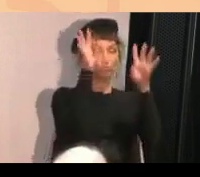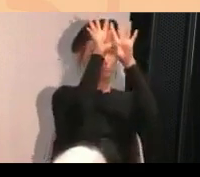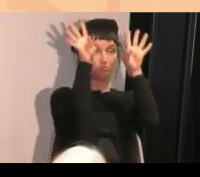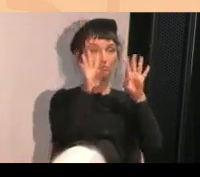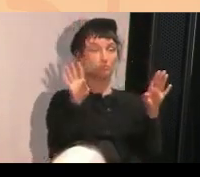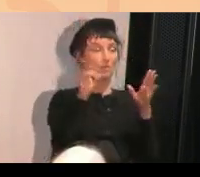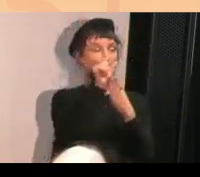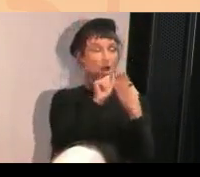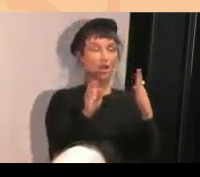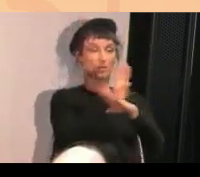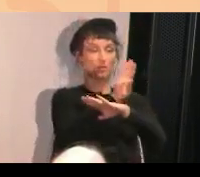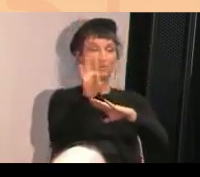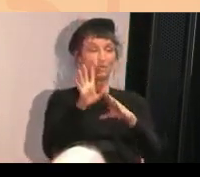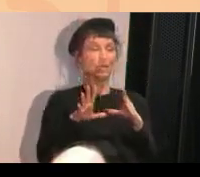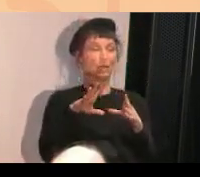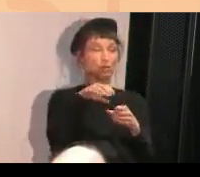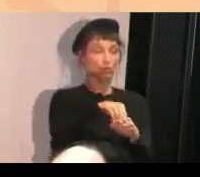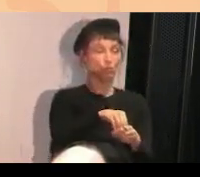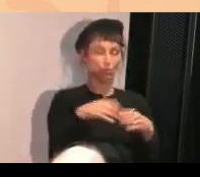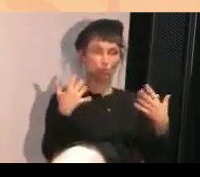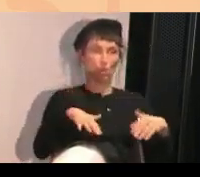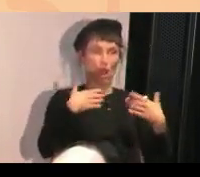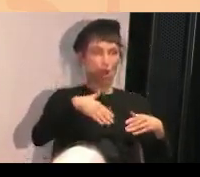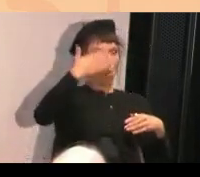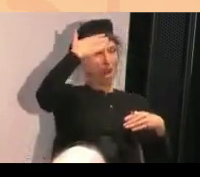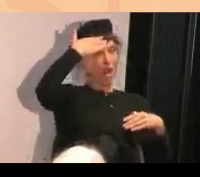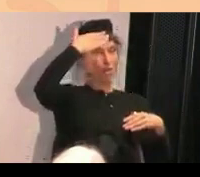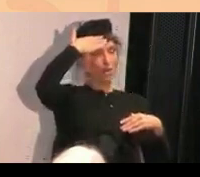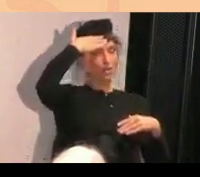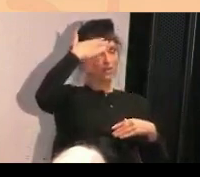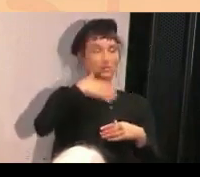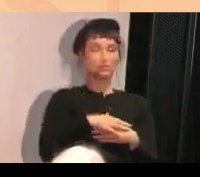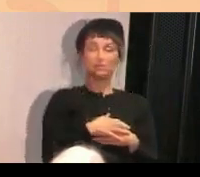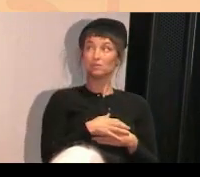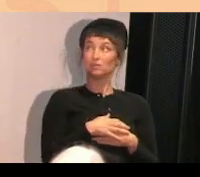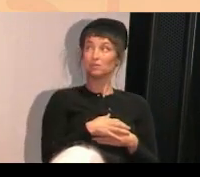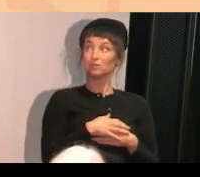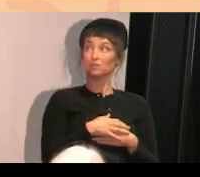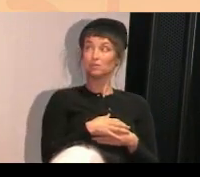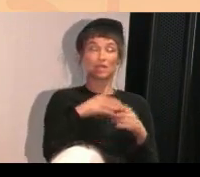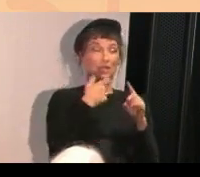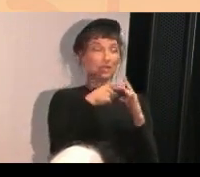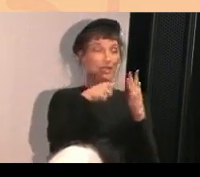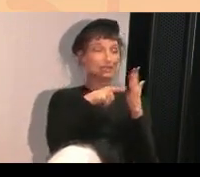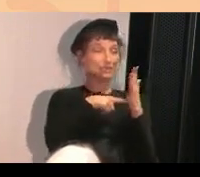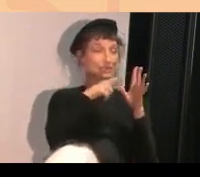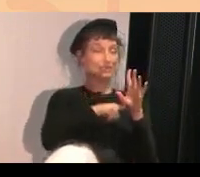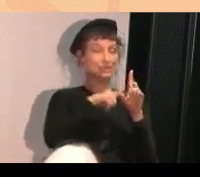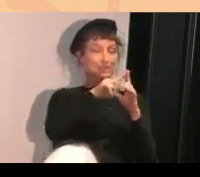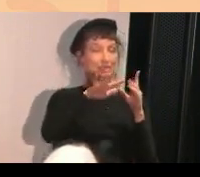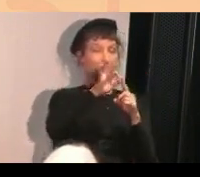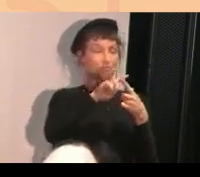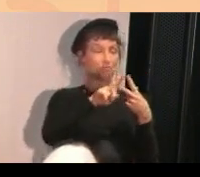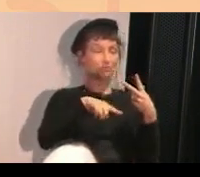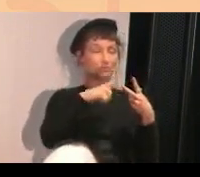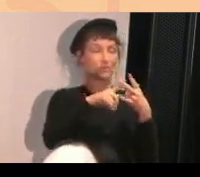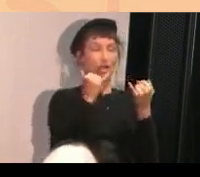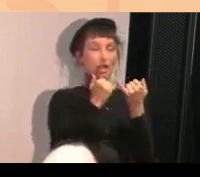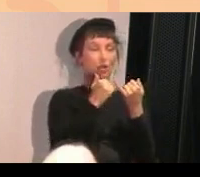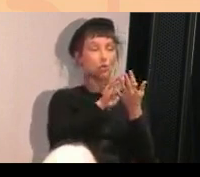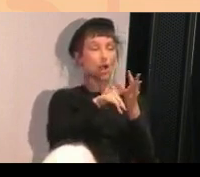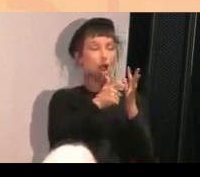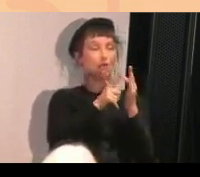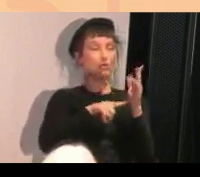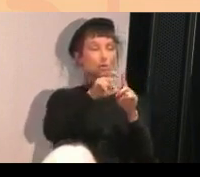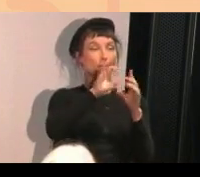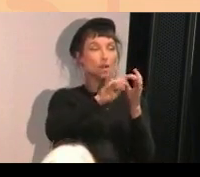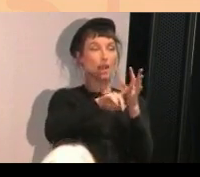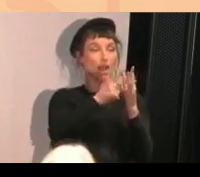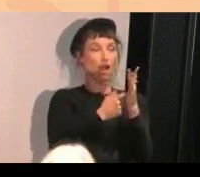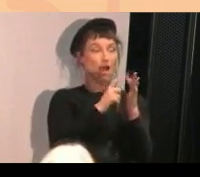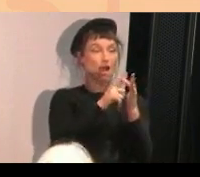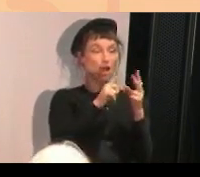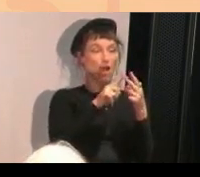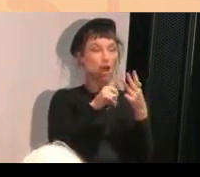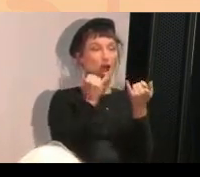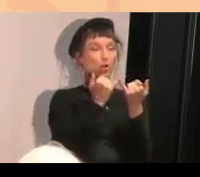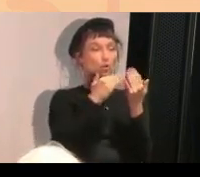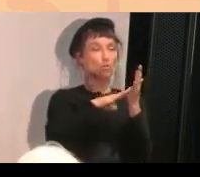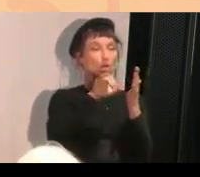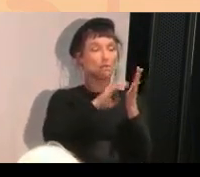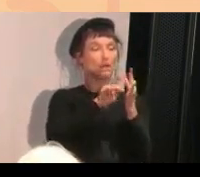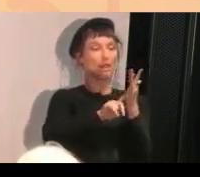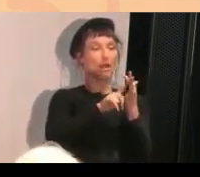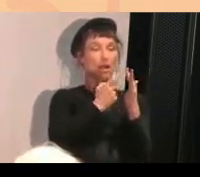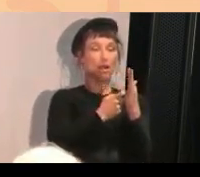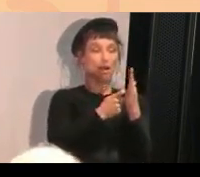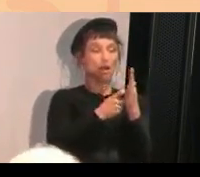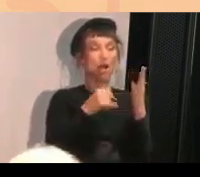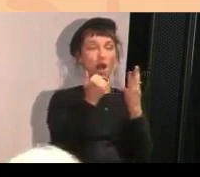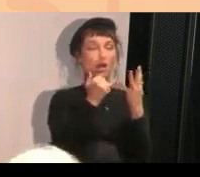remarkable eldership such as Kitty Dick, Uncle Harold Blair, Uncle Mick Miller, Uncle Eddie Mabo